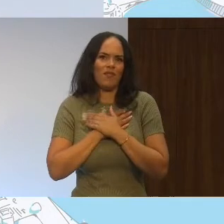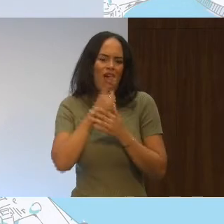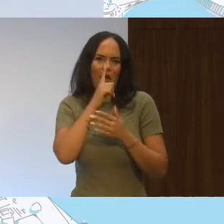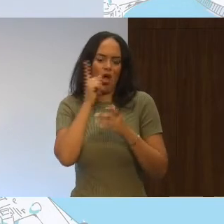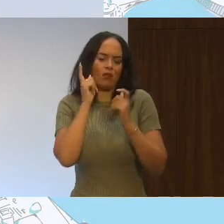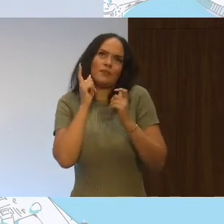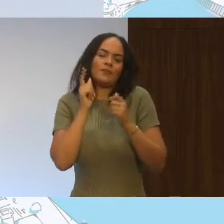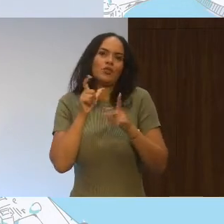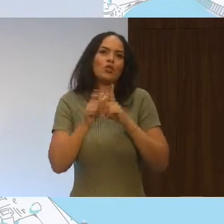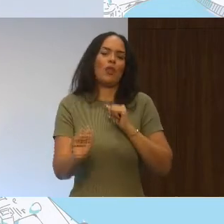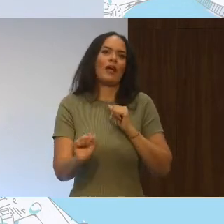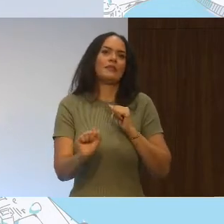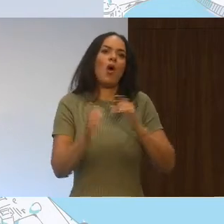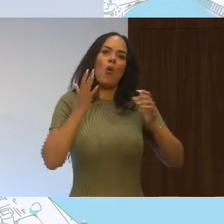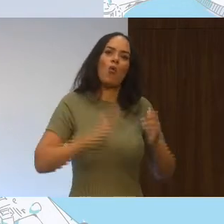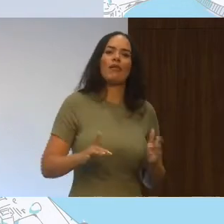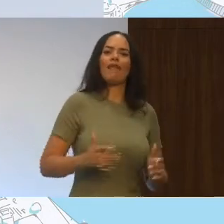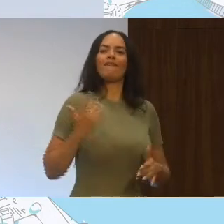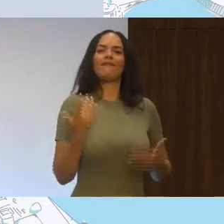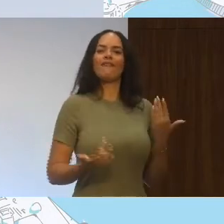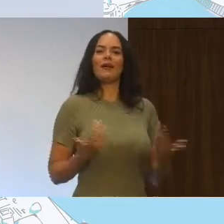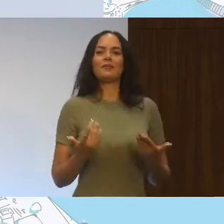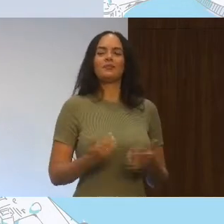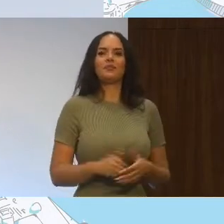A few days before this dark moment, I had attended an appointment